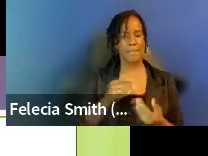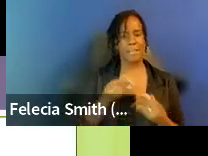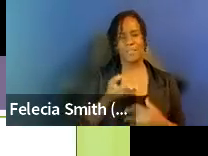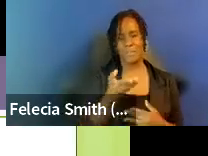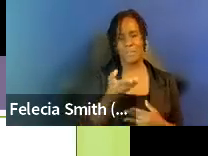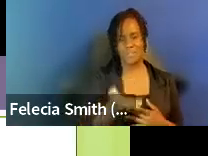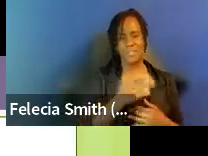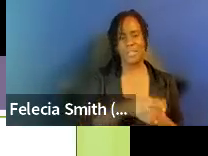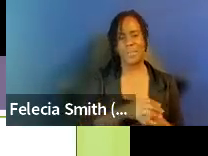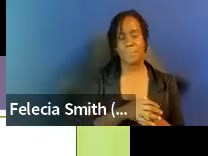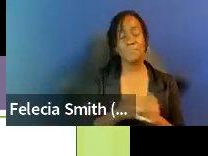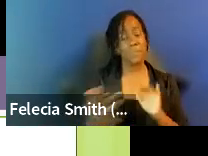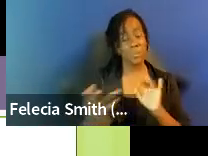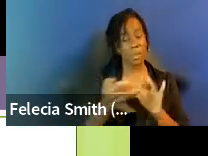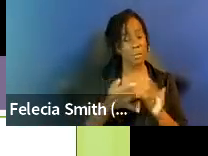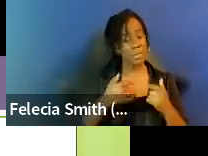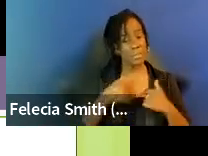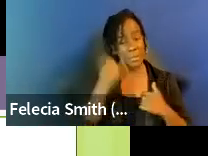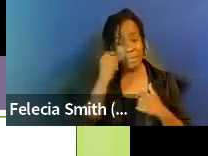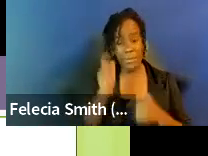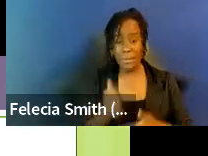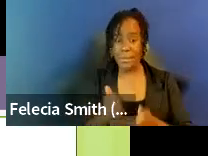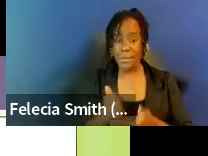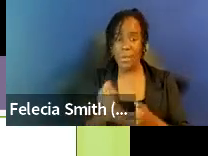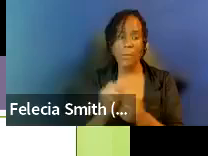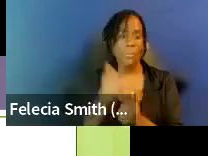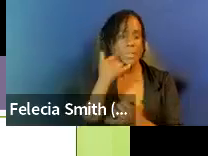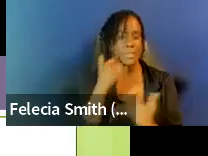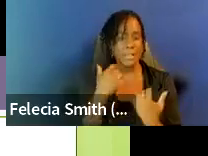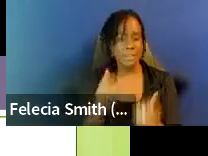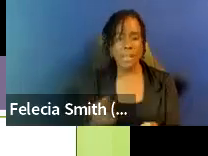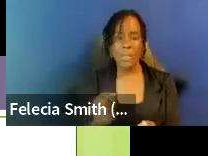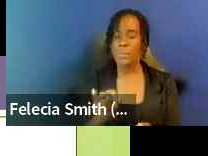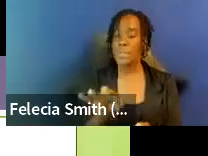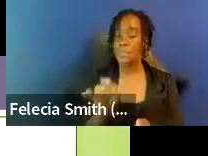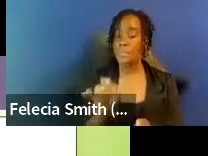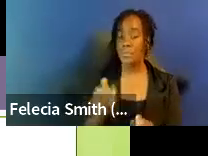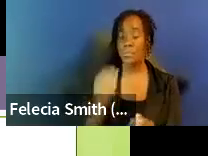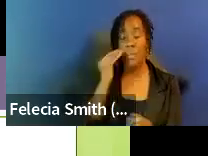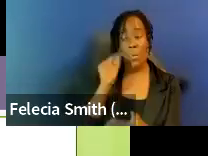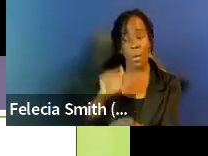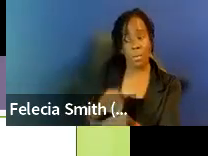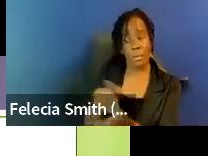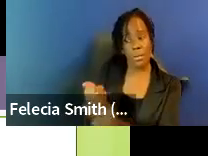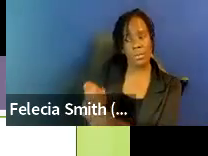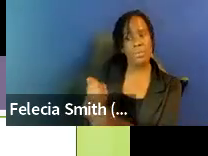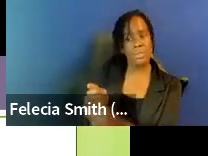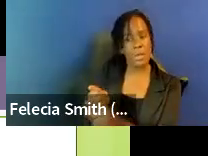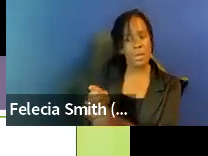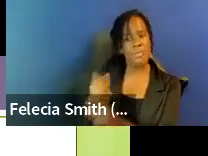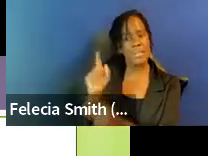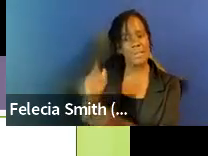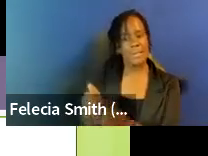posters for our conferences and nominating individuals for our